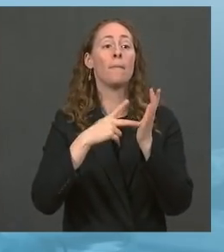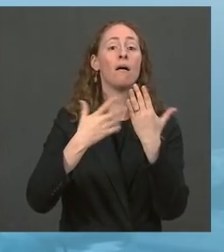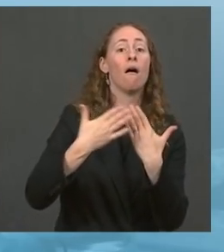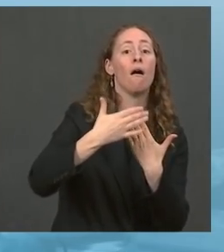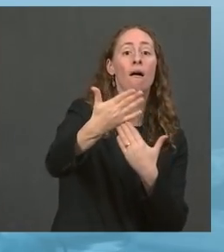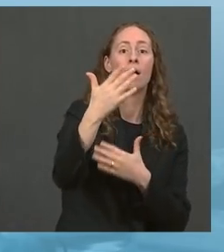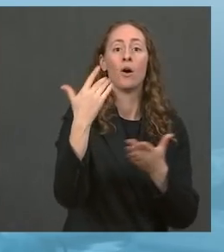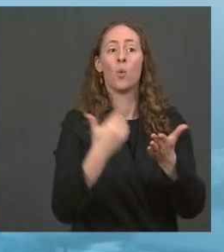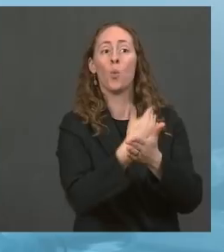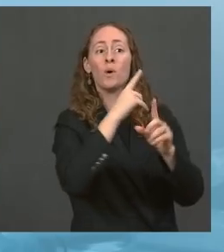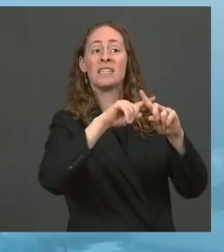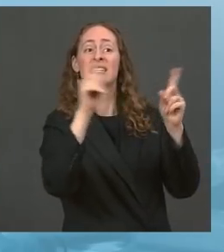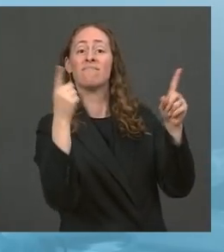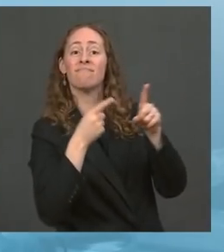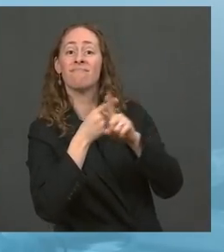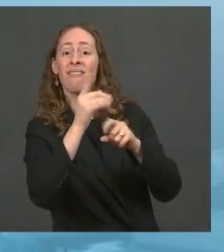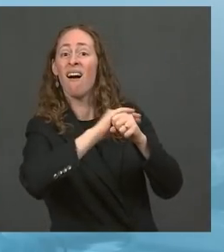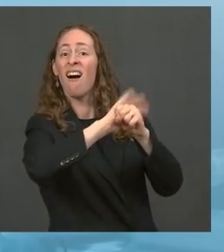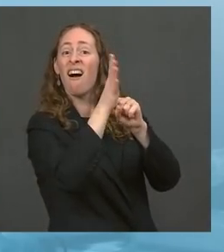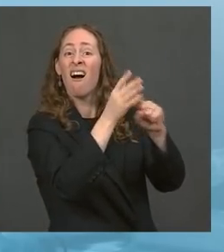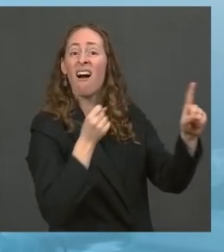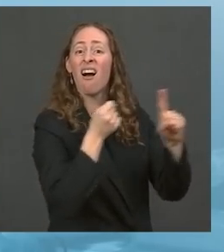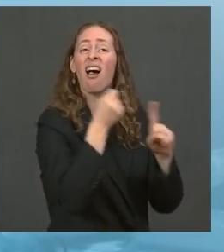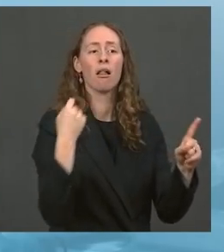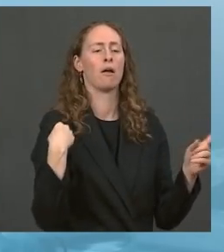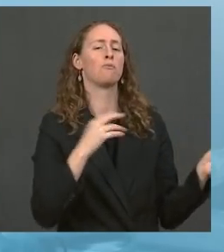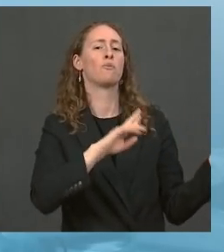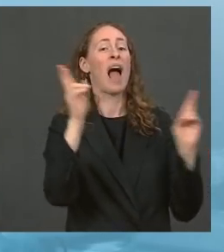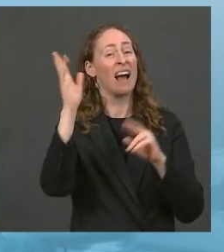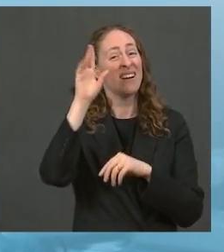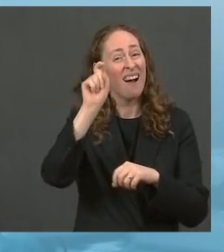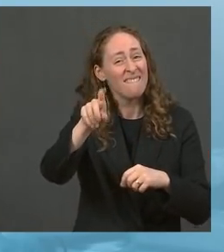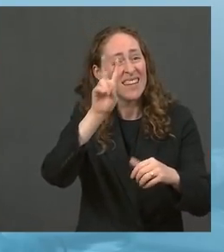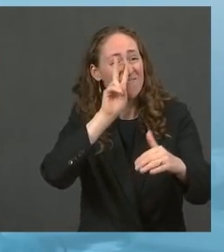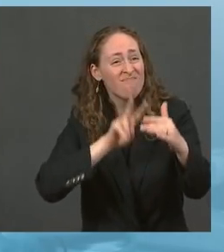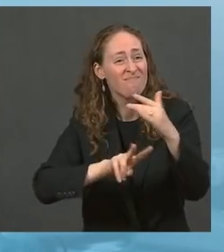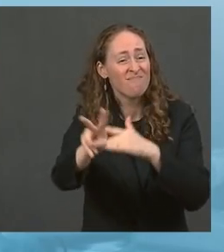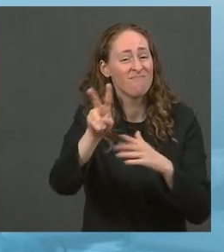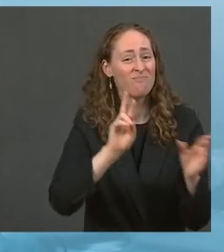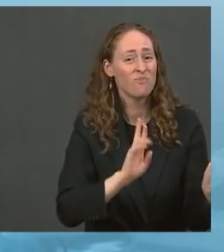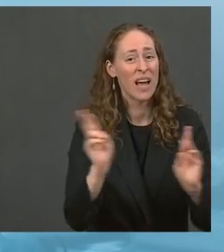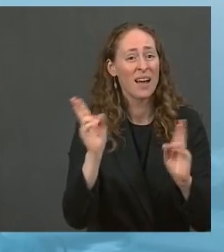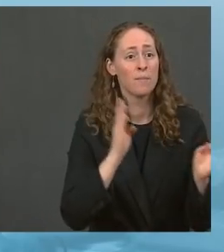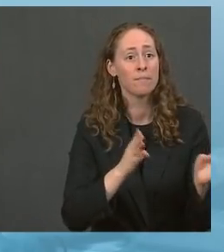We all know that. Vice President Harris will be speaking more on this issue later today.